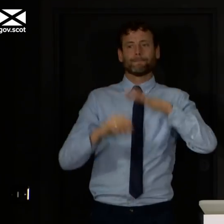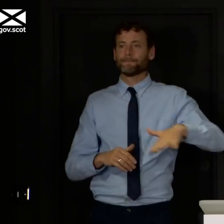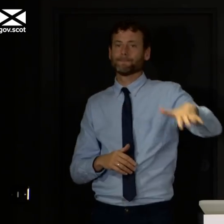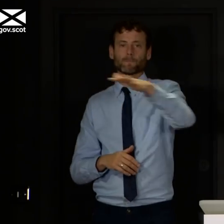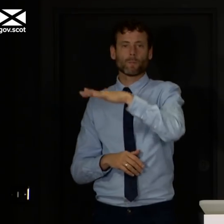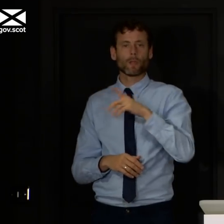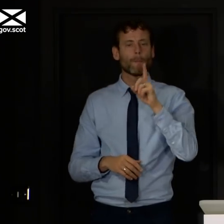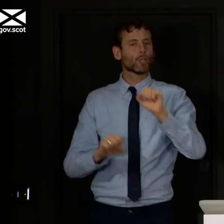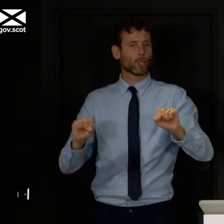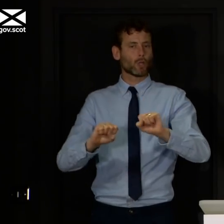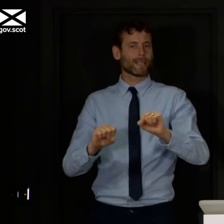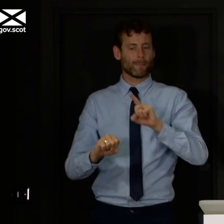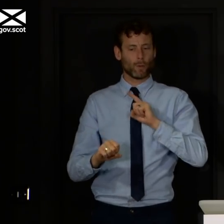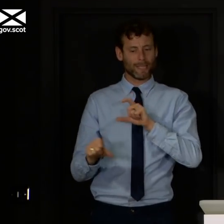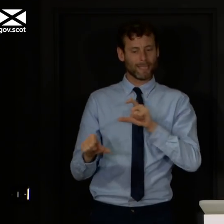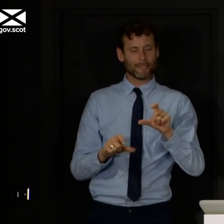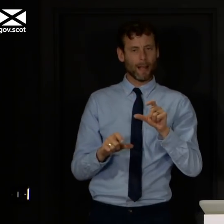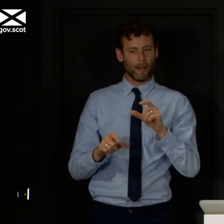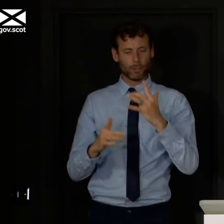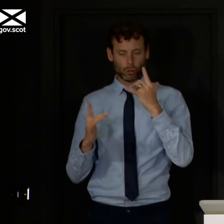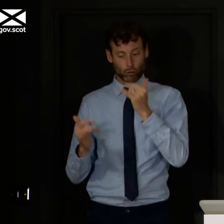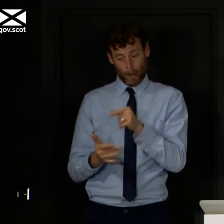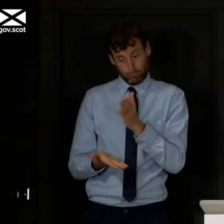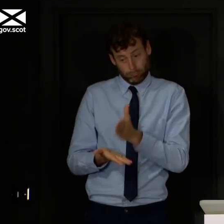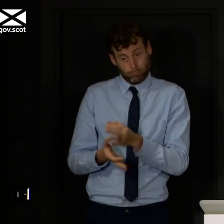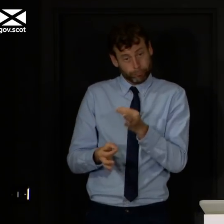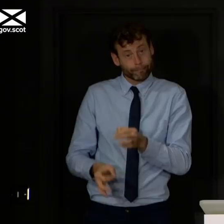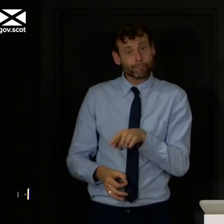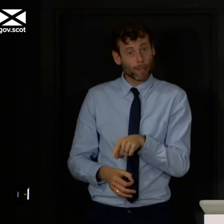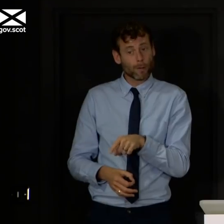checks on this, but I would hope as early as tomorrow we can start to publish that breakdown.